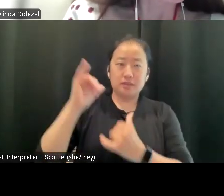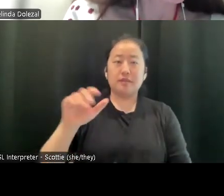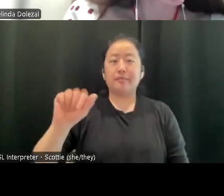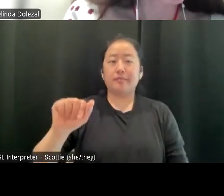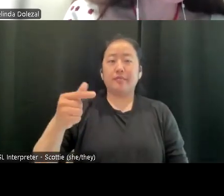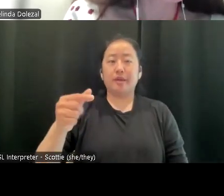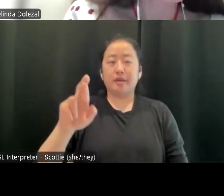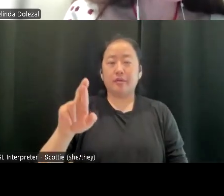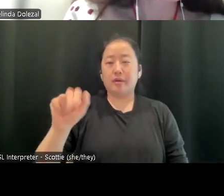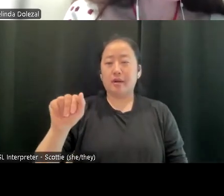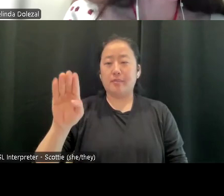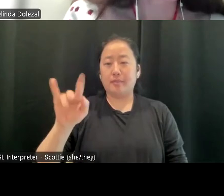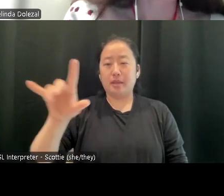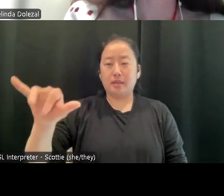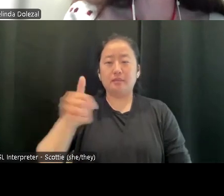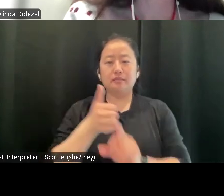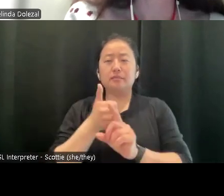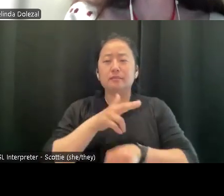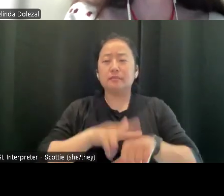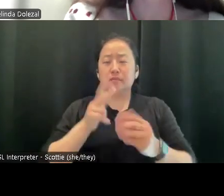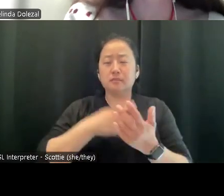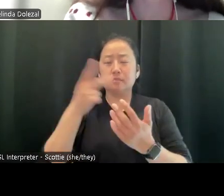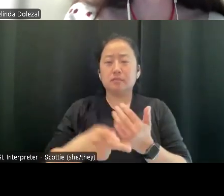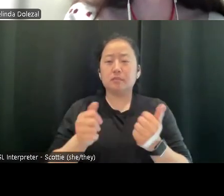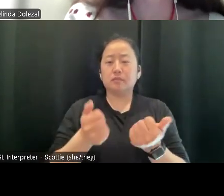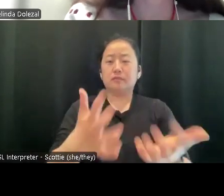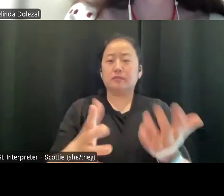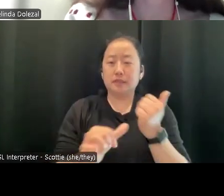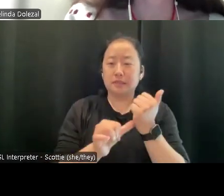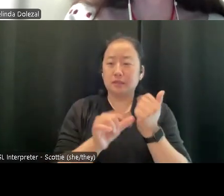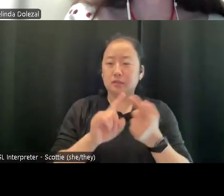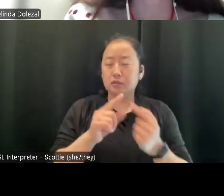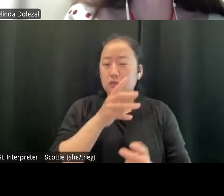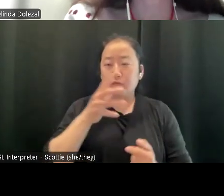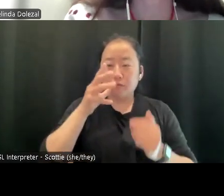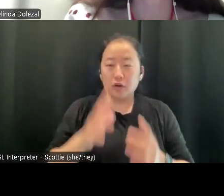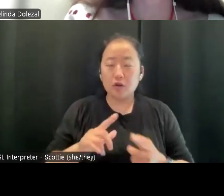So AgrAbility provides assistance to farmers, ranchers and other agricultural workers with